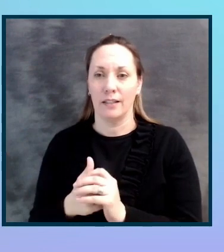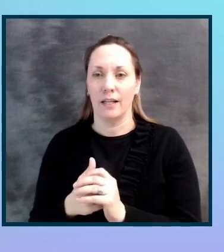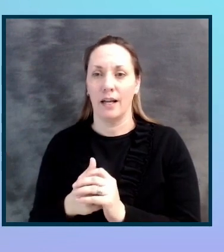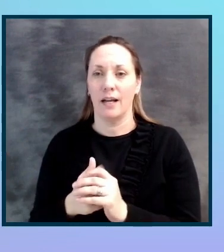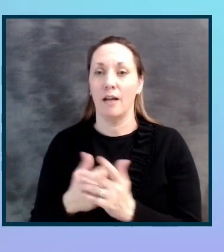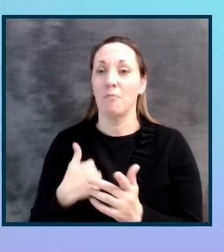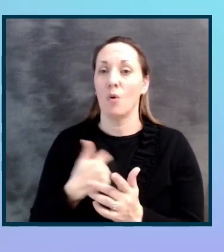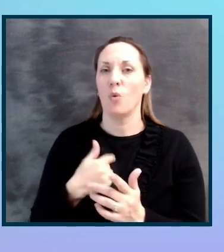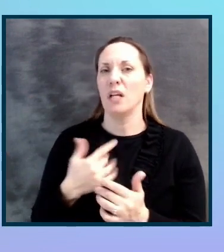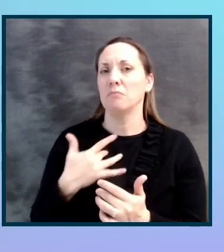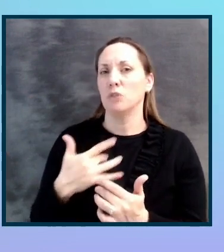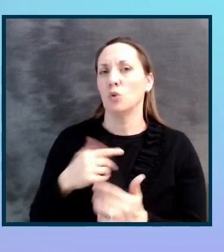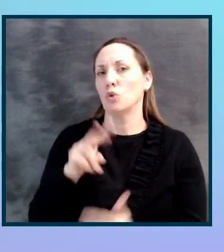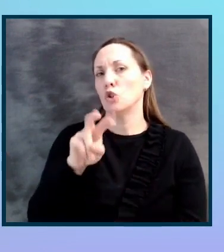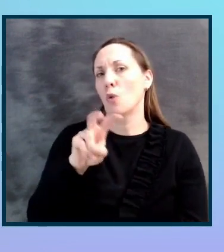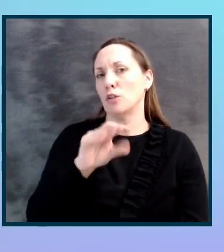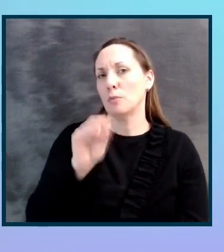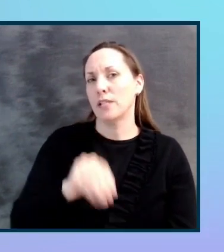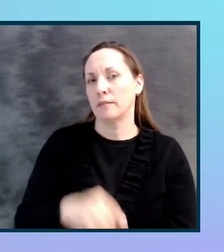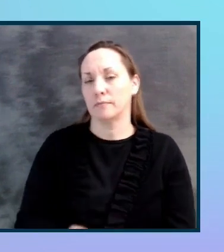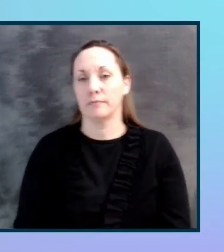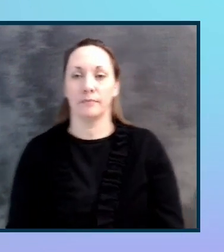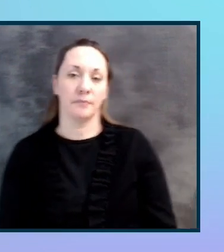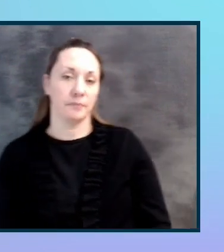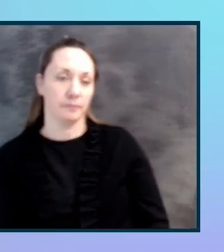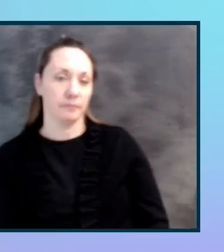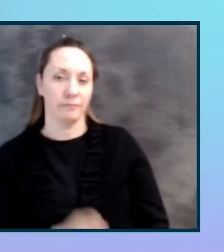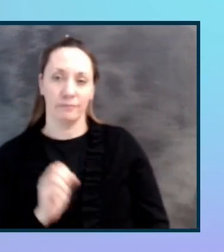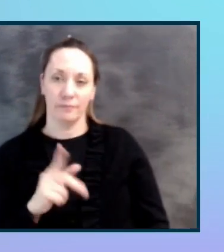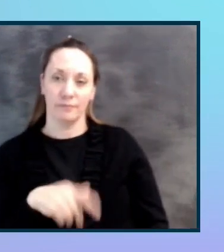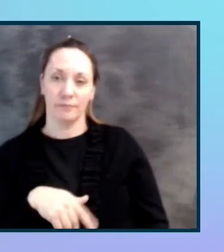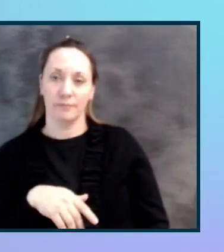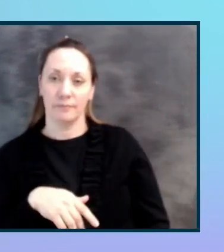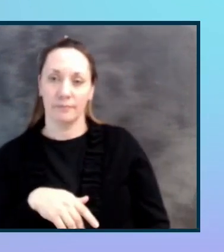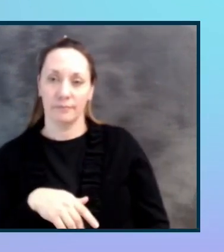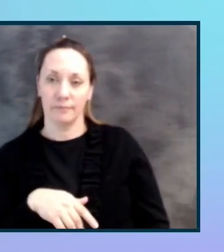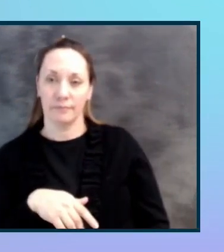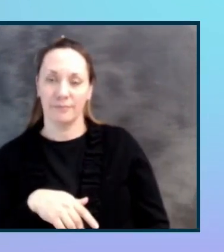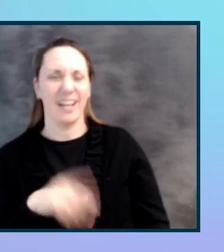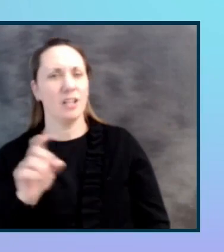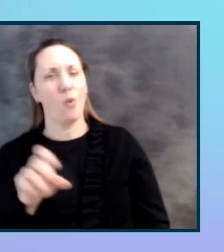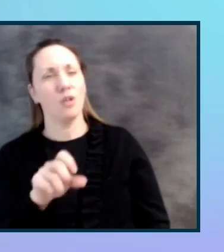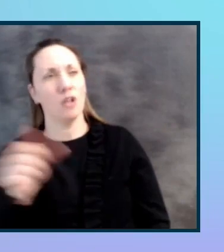but we do 200. Okay, and there was another that was related